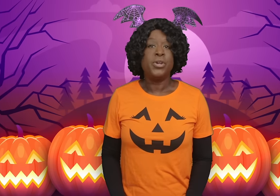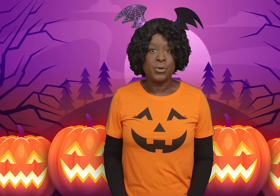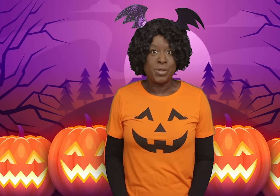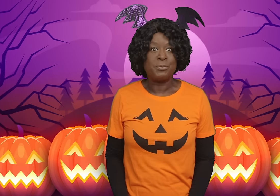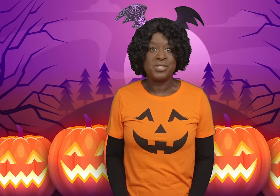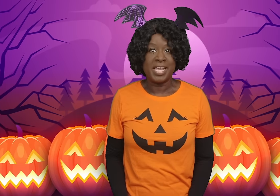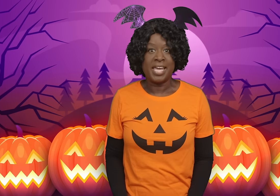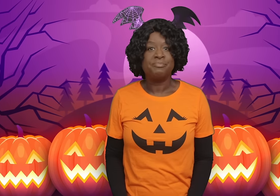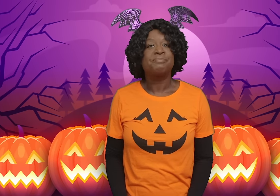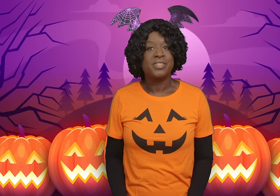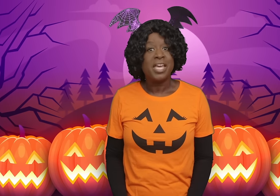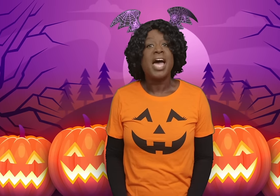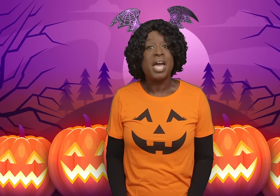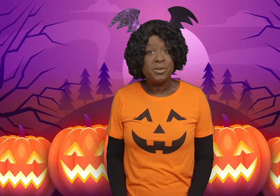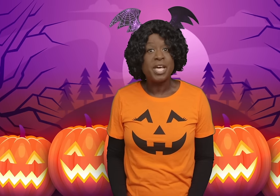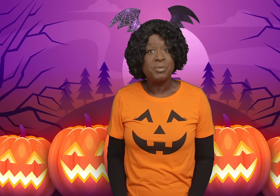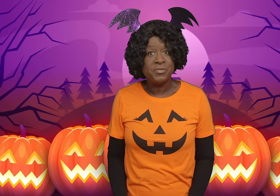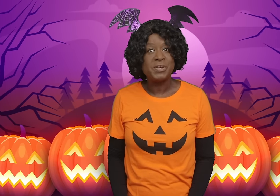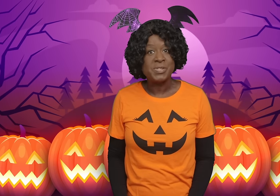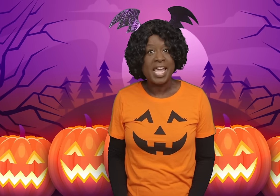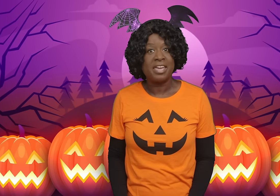Your grown up will say, I will help you feel safe.